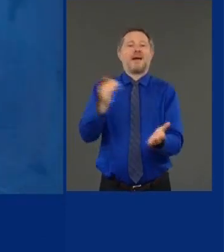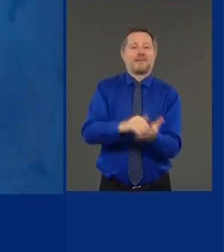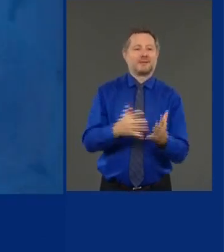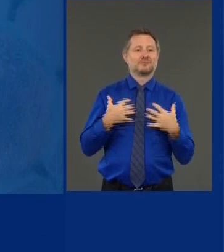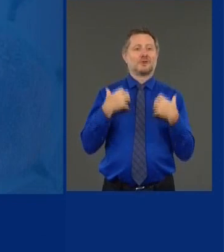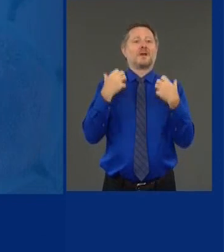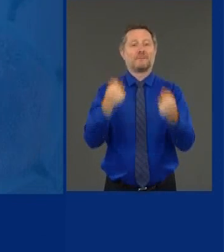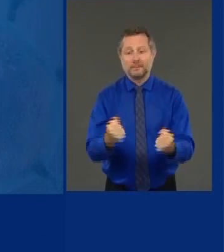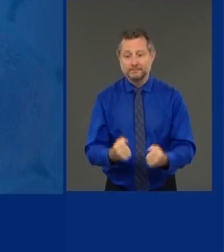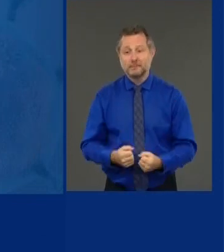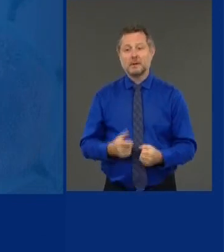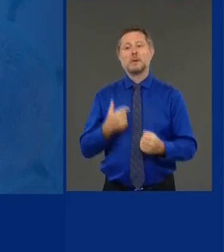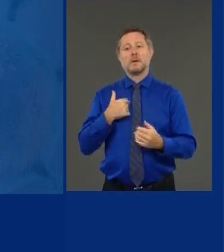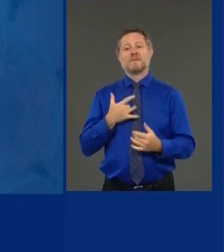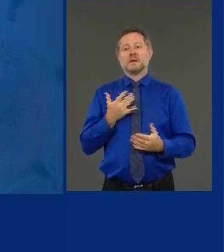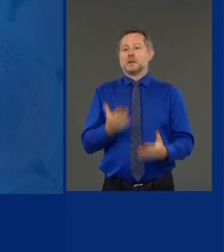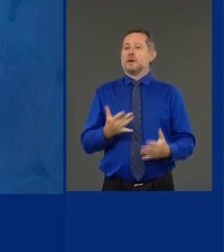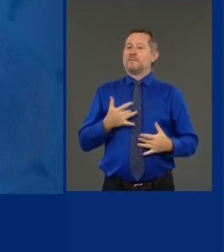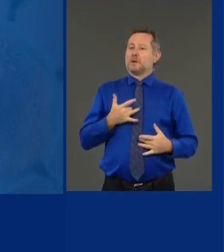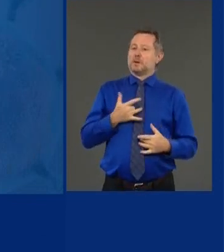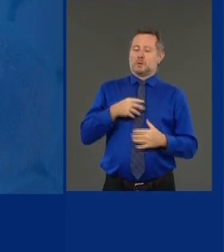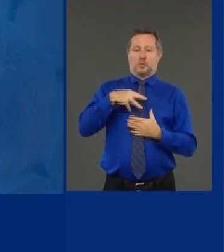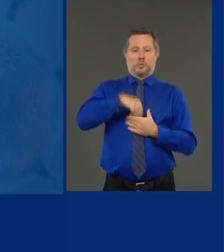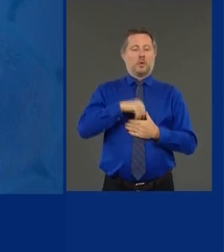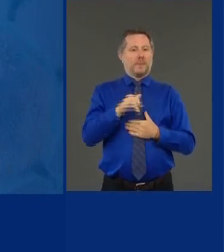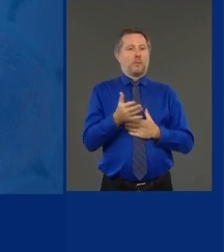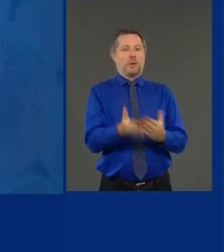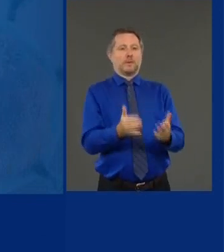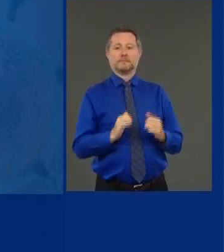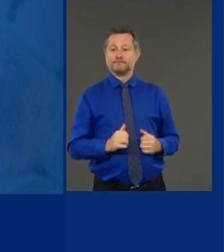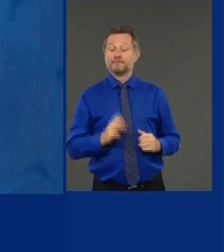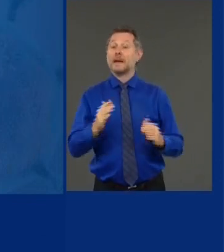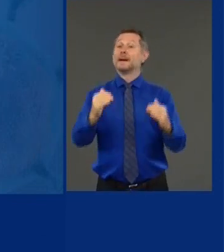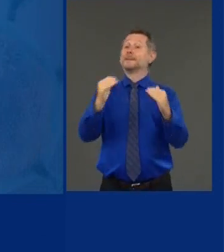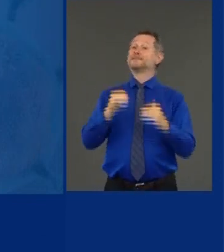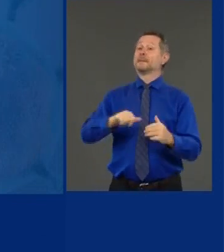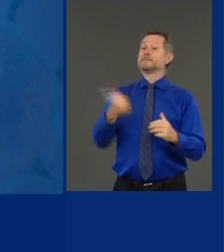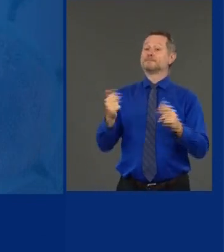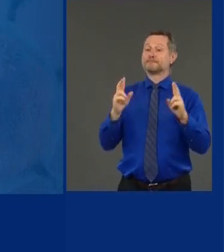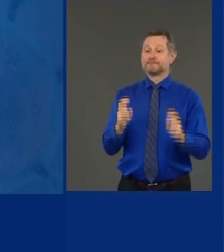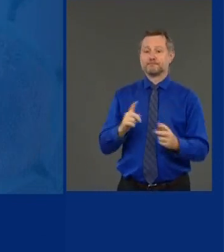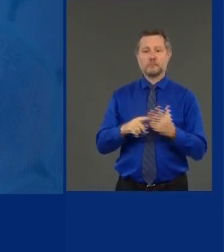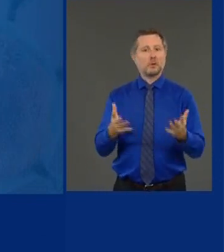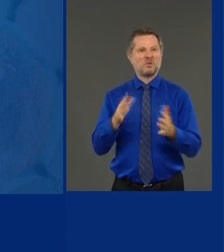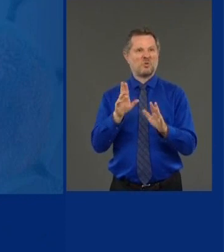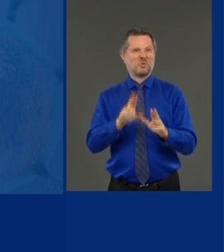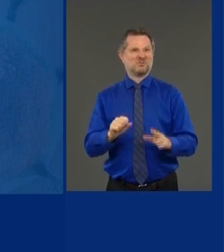BUT WE'VE DONE IT BEFORE, WE'LL DO IT AGAIN. AND THAT'S WHAT ST. NICHOLAS SAID TO ME TODAY WHEN I WAS